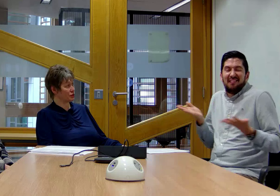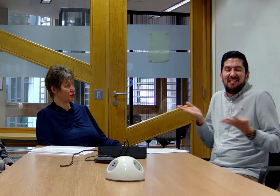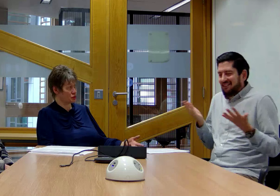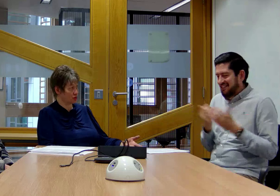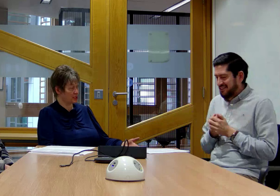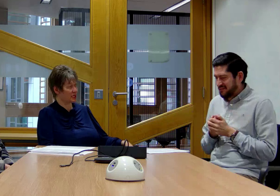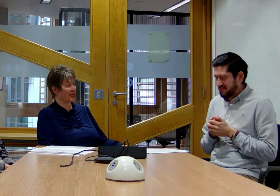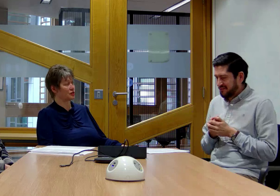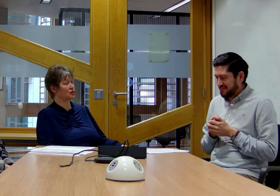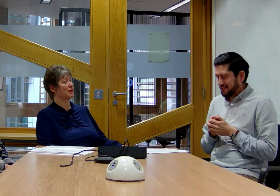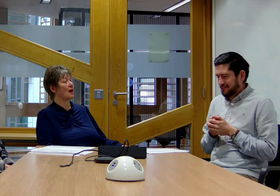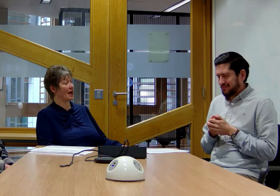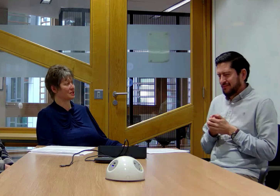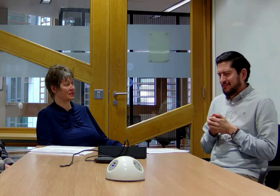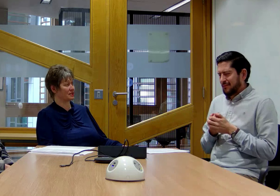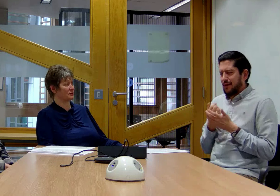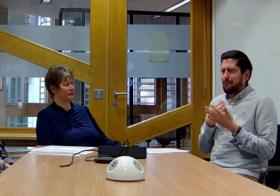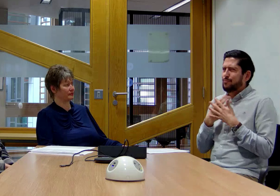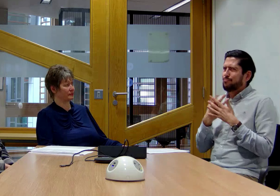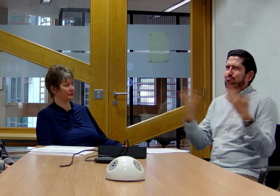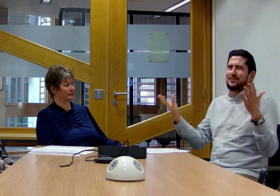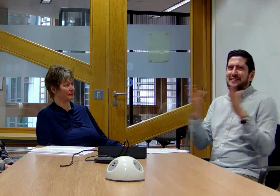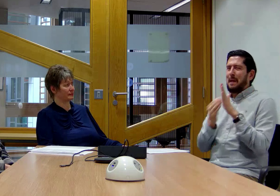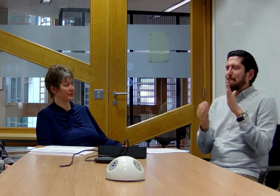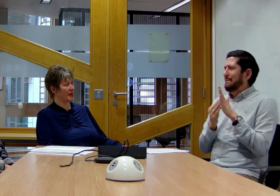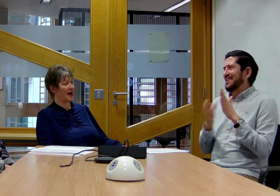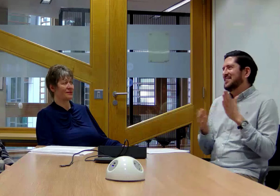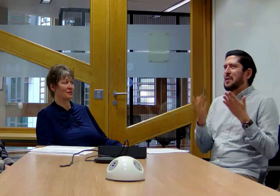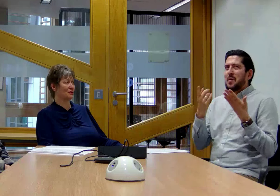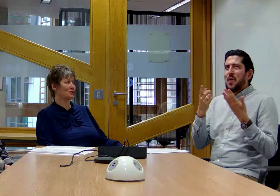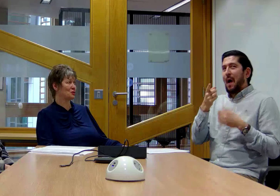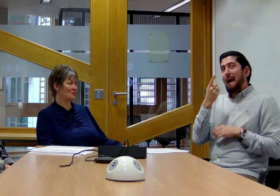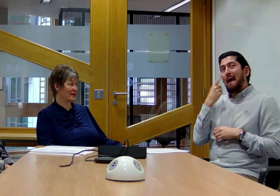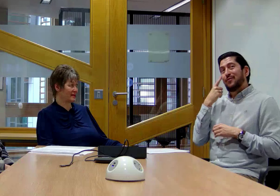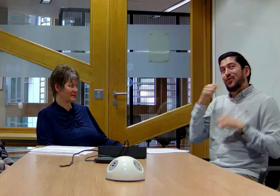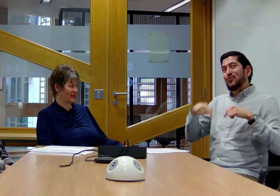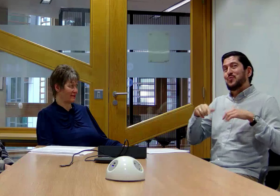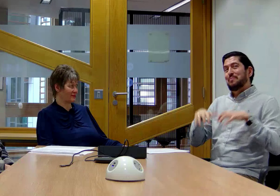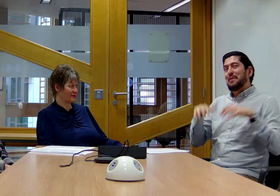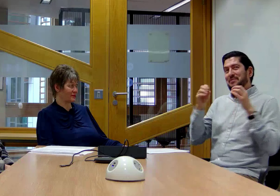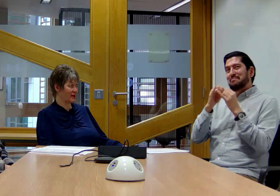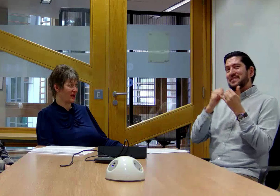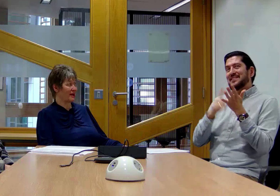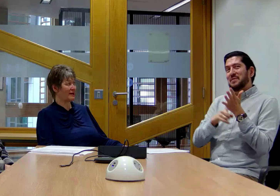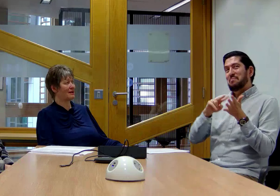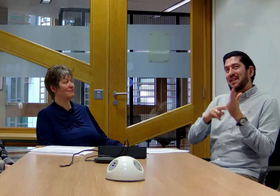and as you say, we want mainstream events for BSL users to be actually accessible.